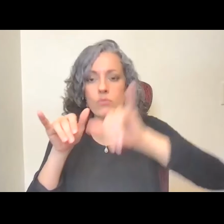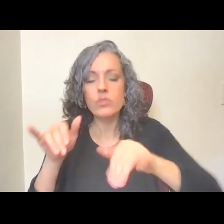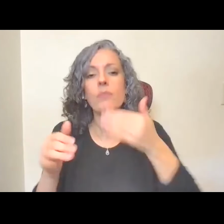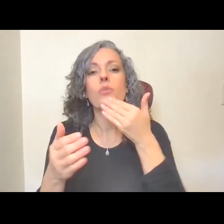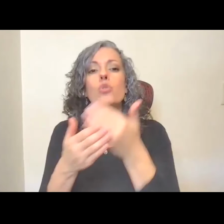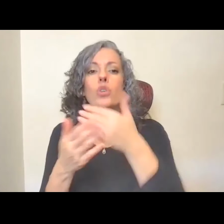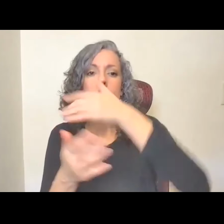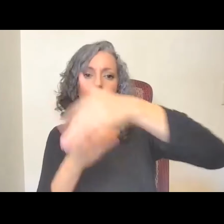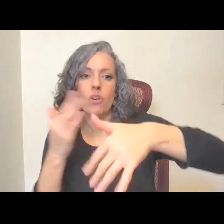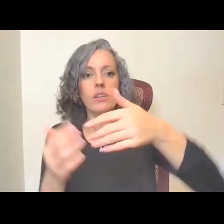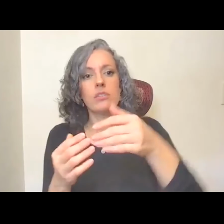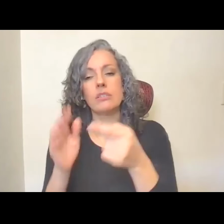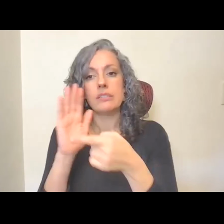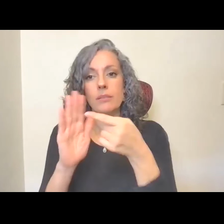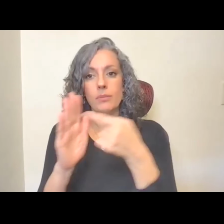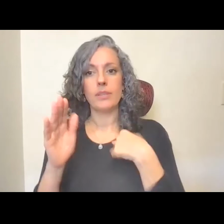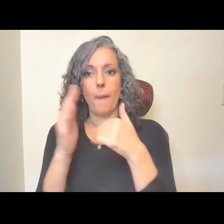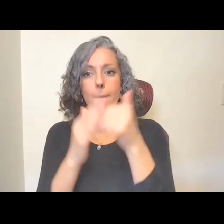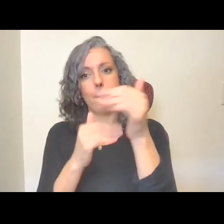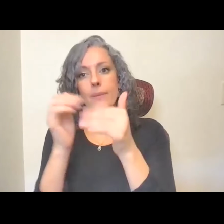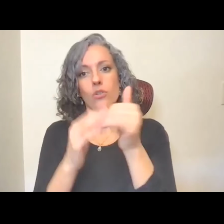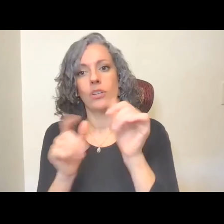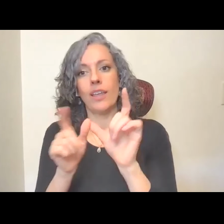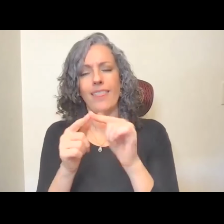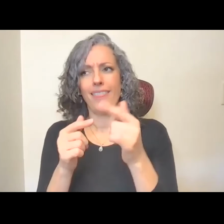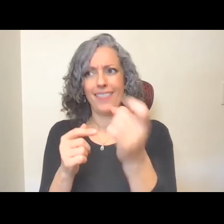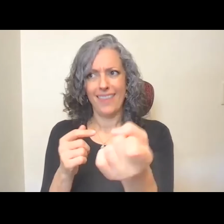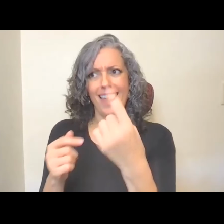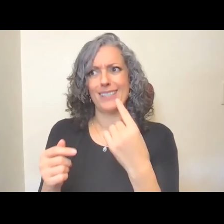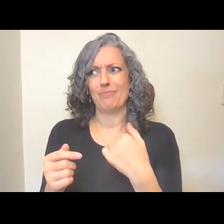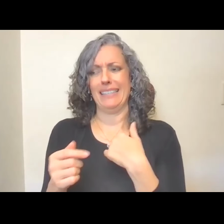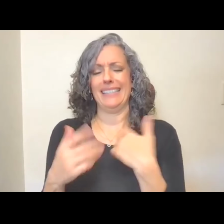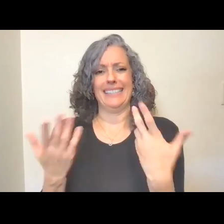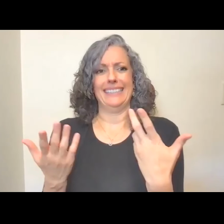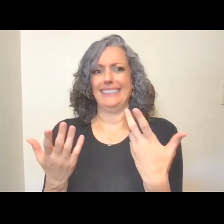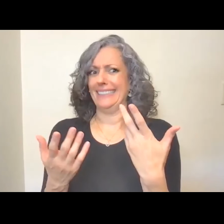build something and then my developer will ask me like, "Steph this is almost the same component